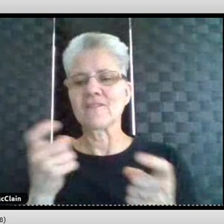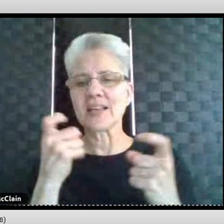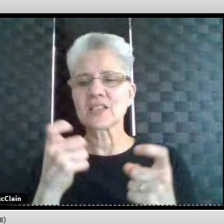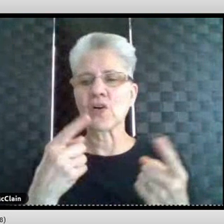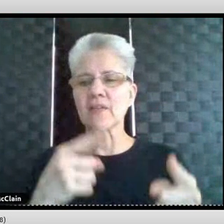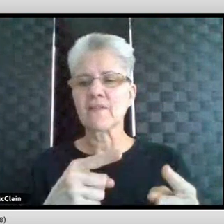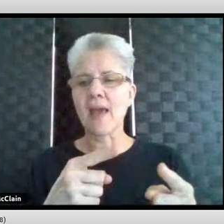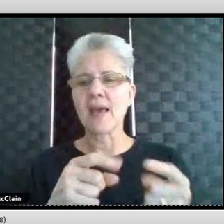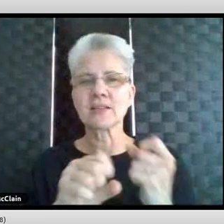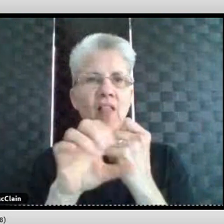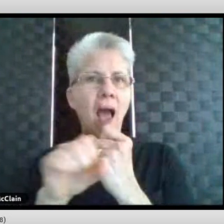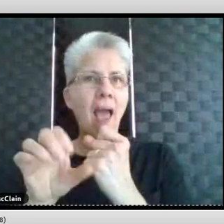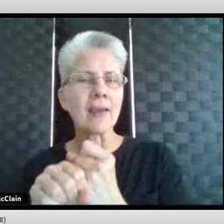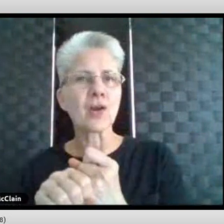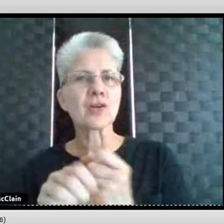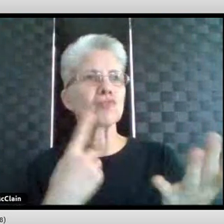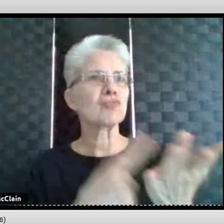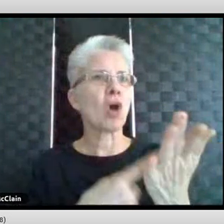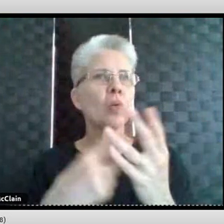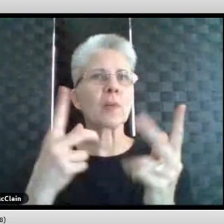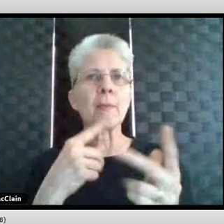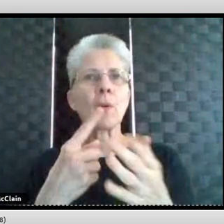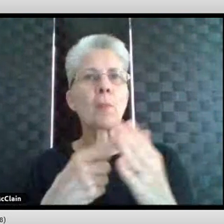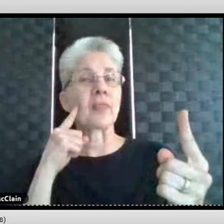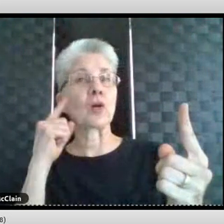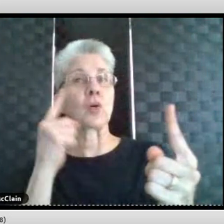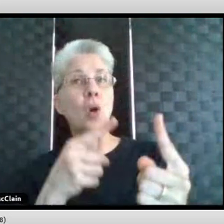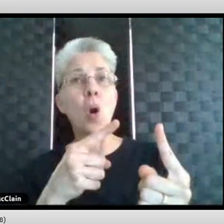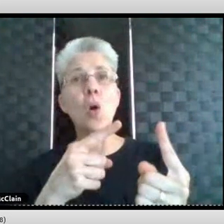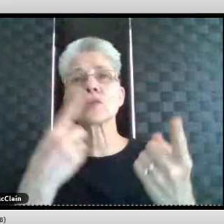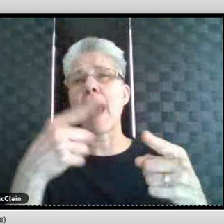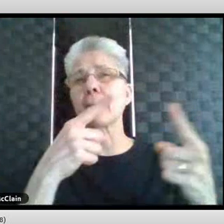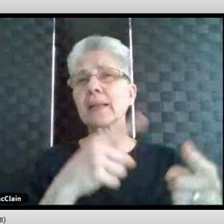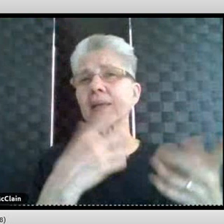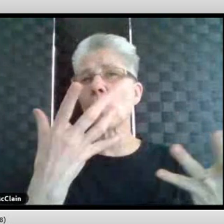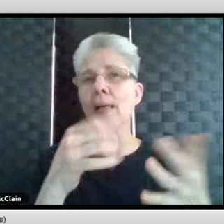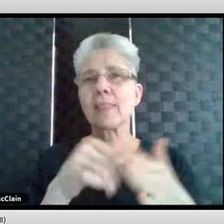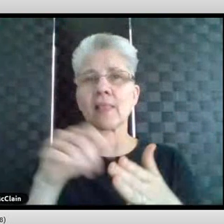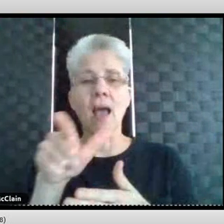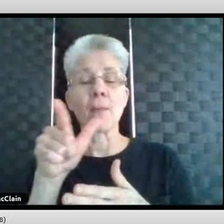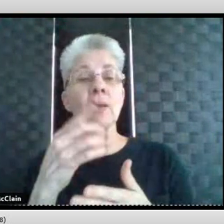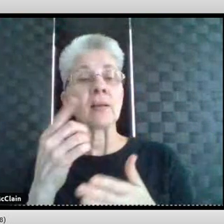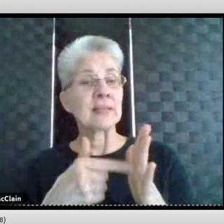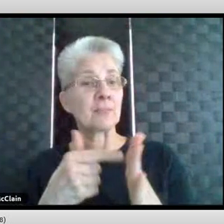about what we're offering and what our goals are. People need to know that, don't they? Because sometimes when we explain what we're offering,